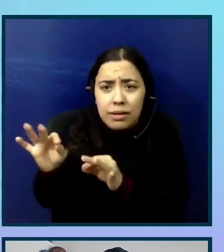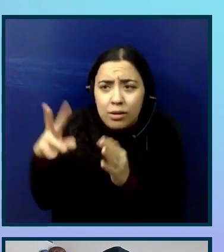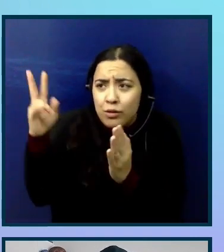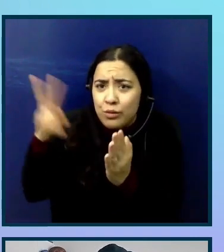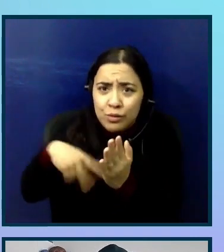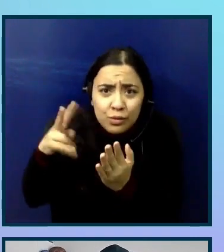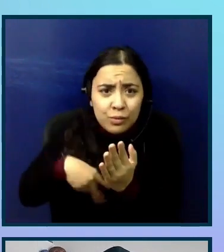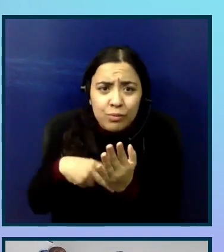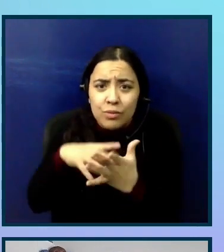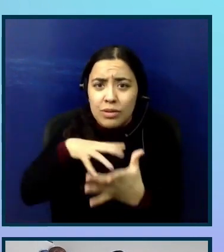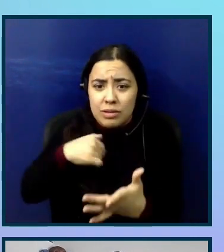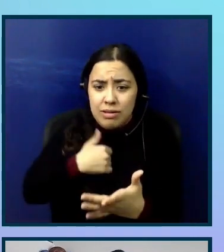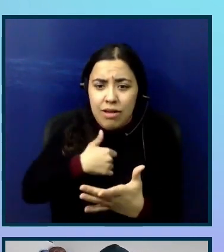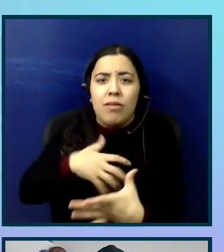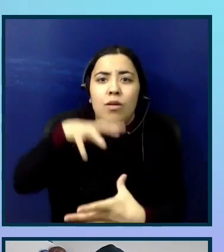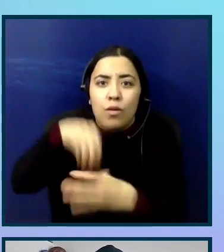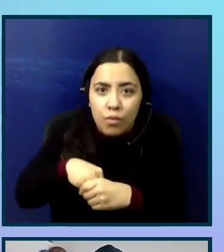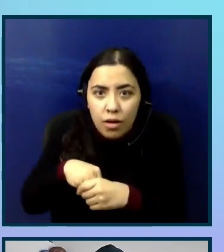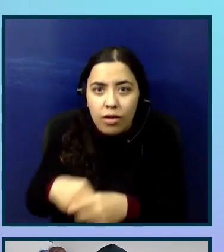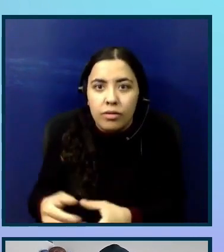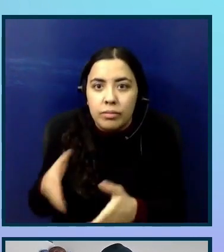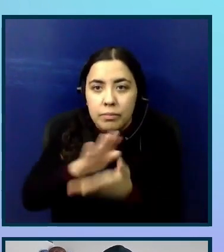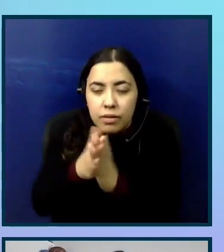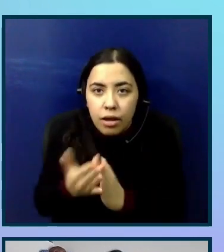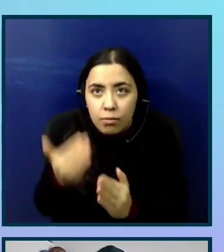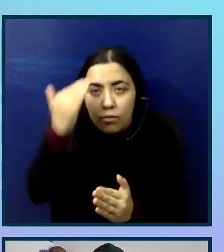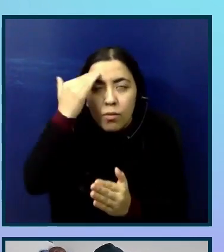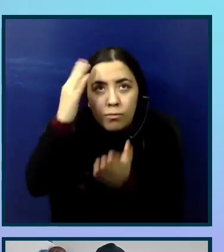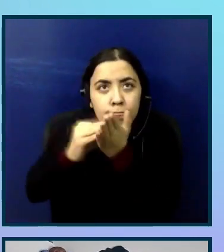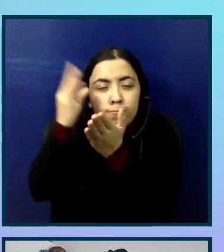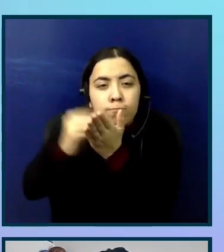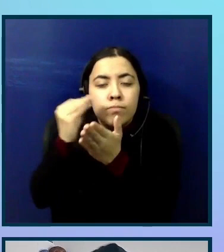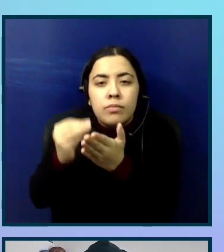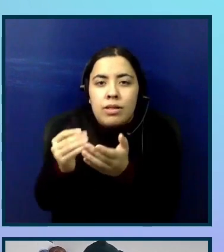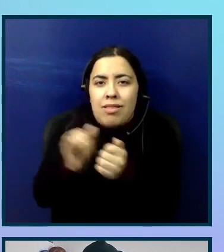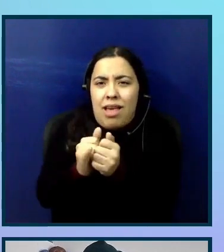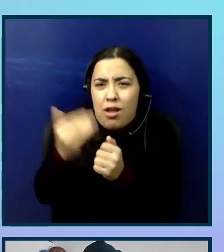involve yourself, get your developer's knowledge into that